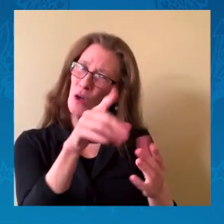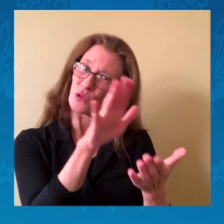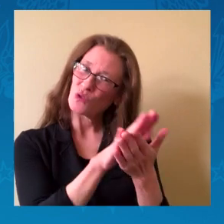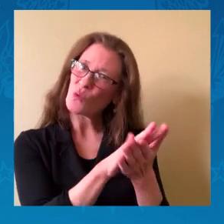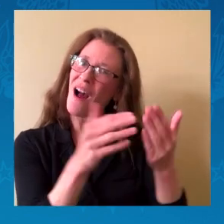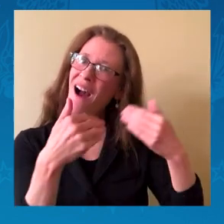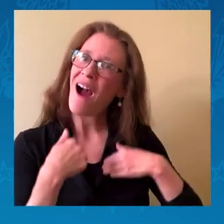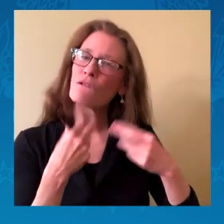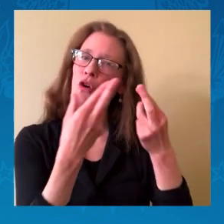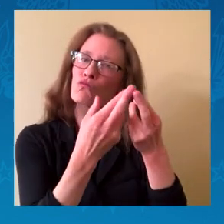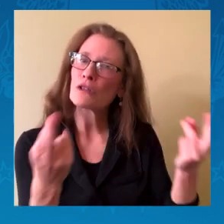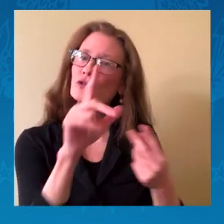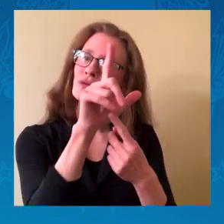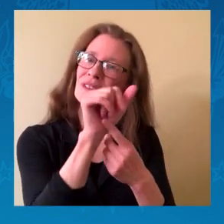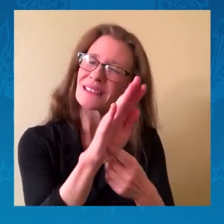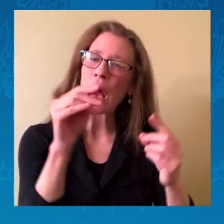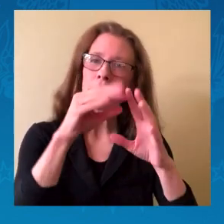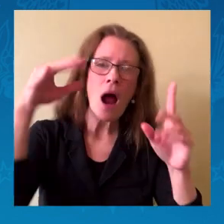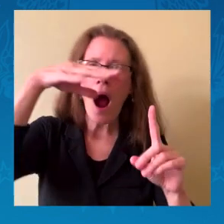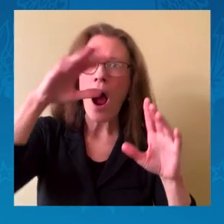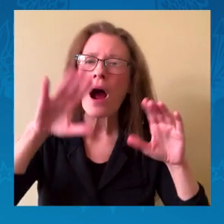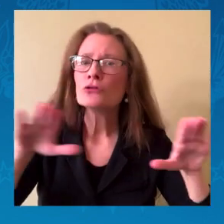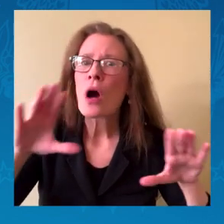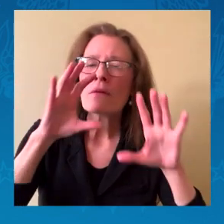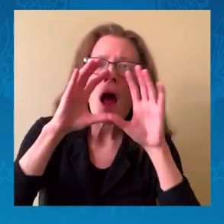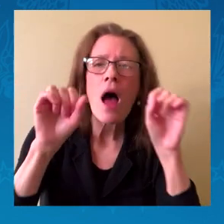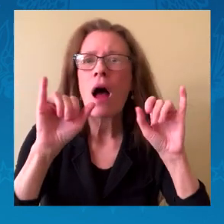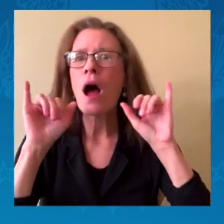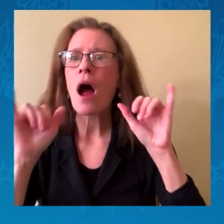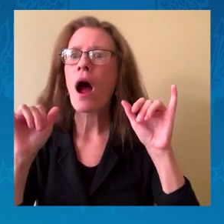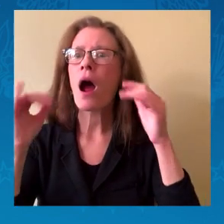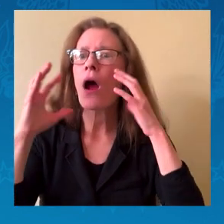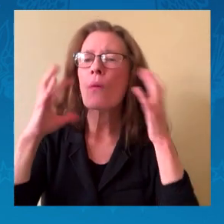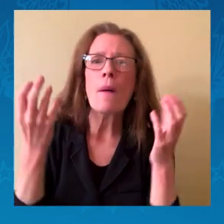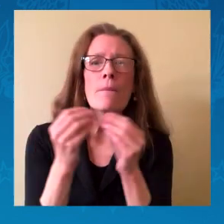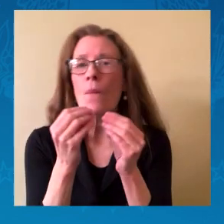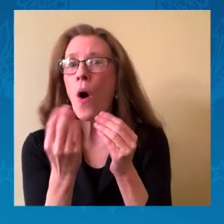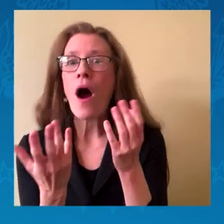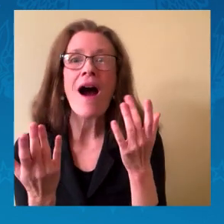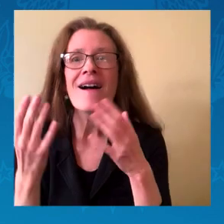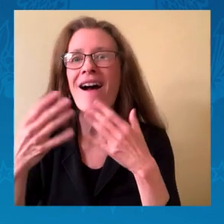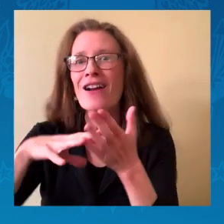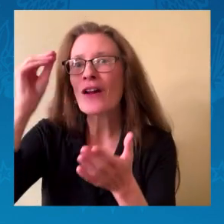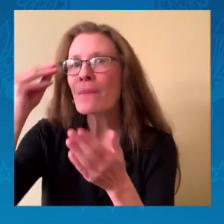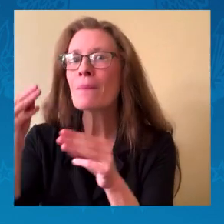and engineering and math. Can you talk a bit about that? Secretary Cardona: Sure. Thank you very much, Madam Vice President, for the question,